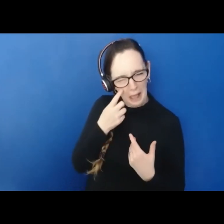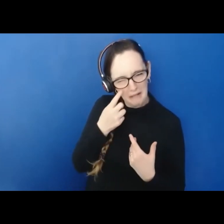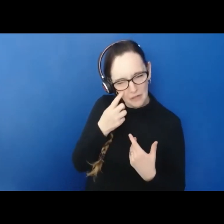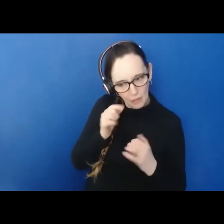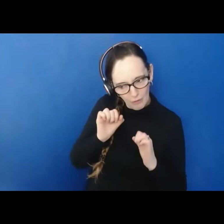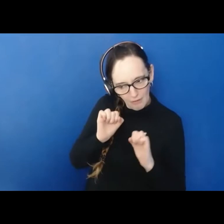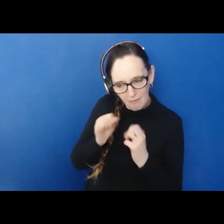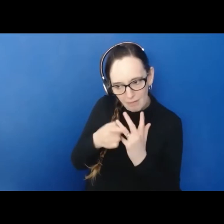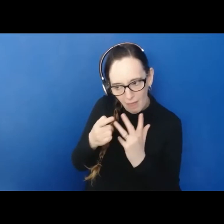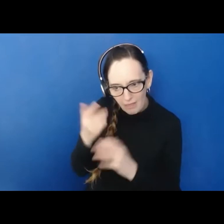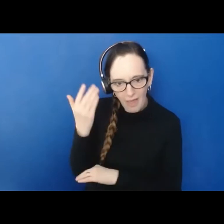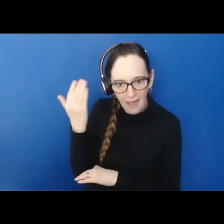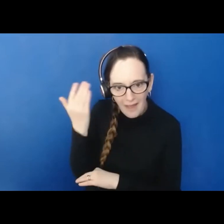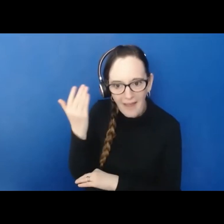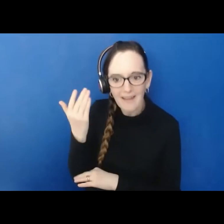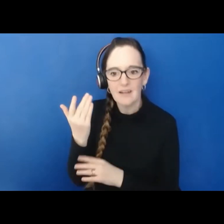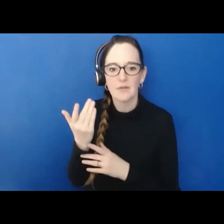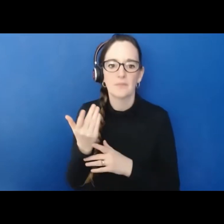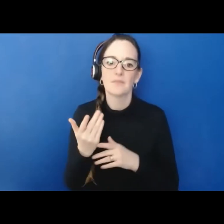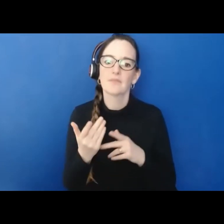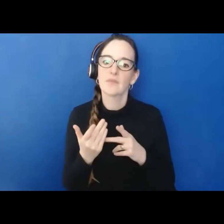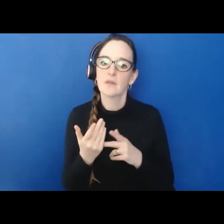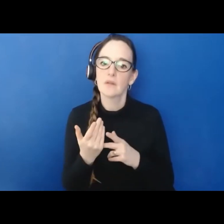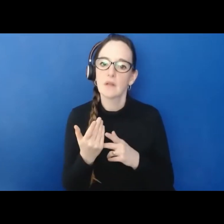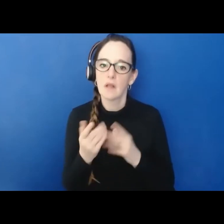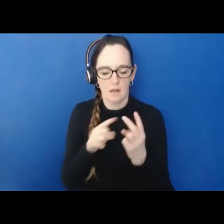be joined by Soledad Guti rrez and Penny Rafferty, but I'm